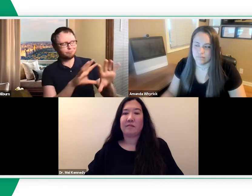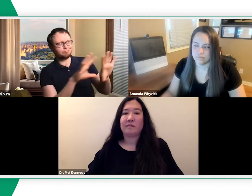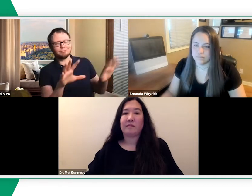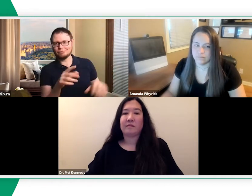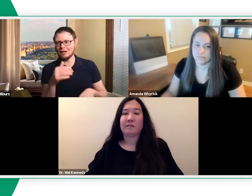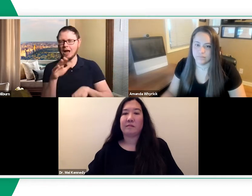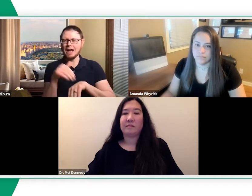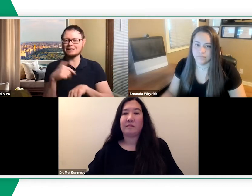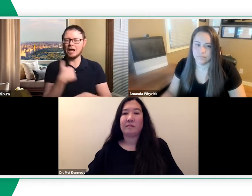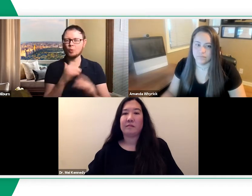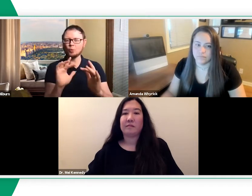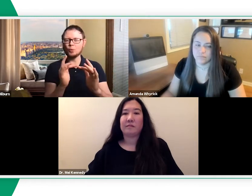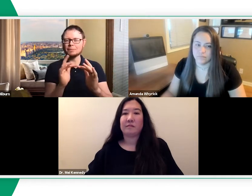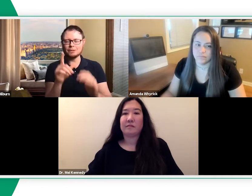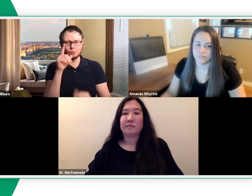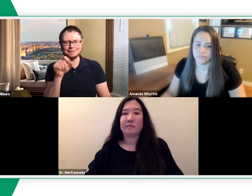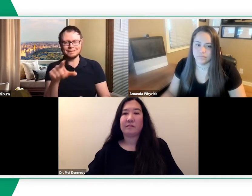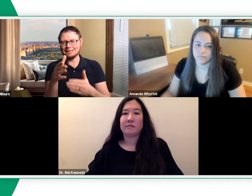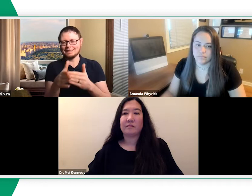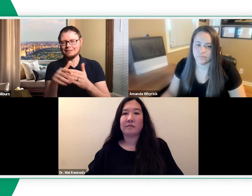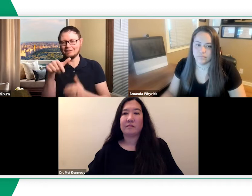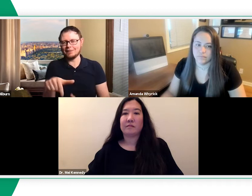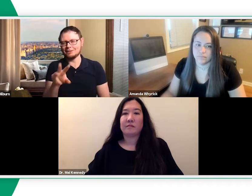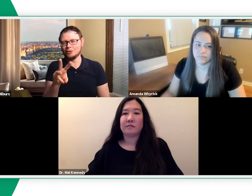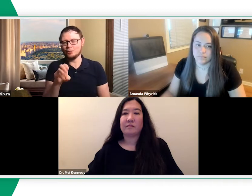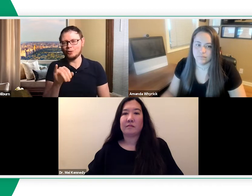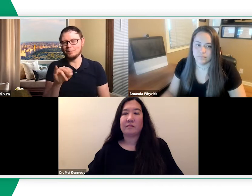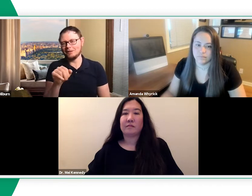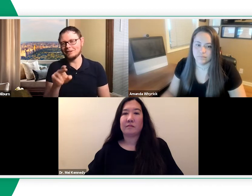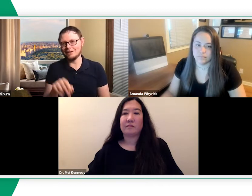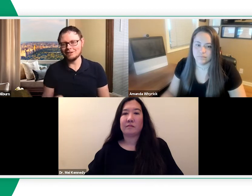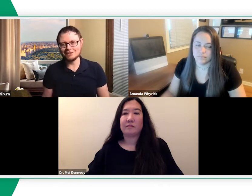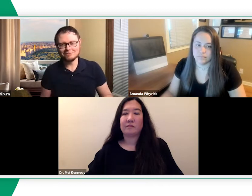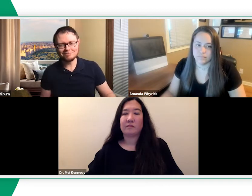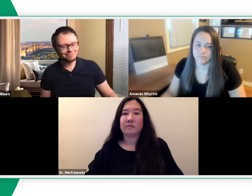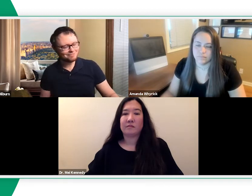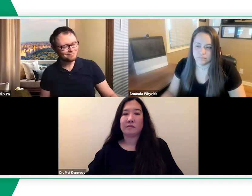to follow toolkit. On our website, which we’ll show at the